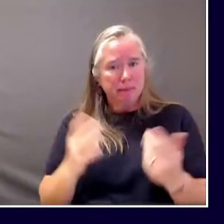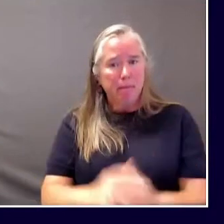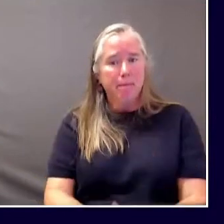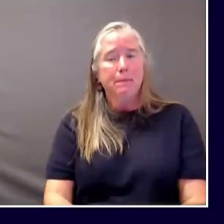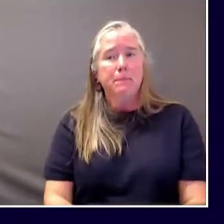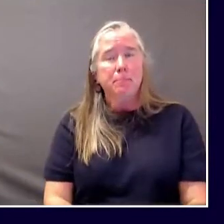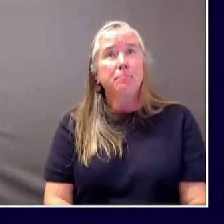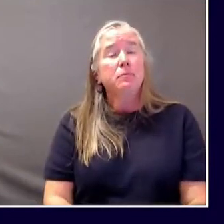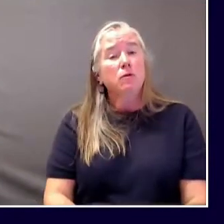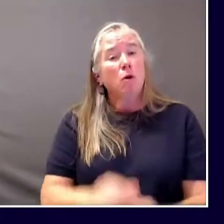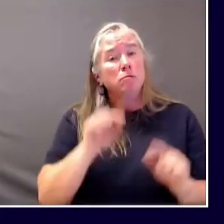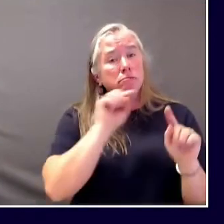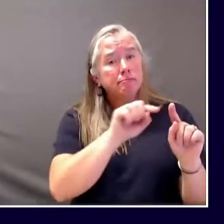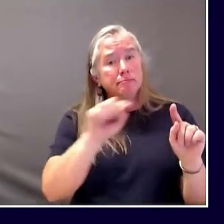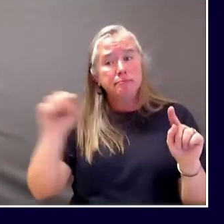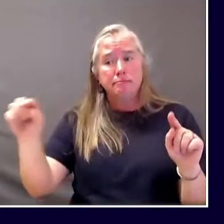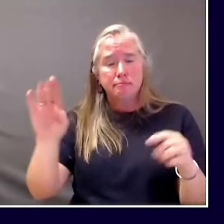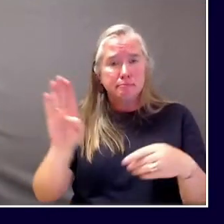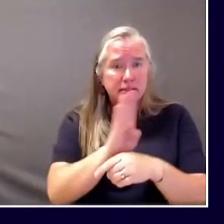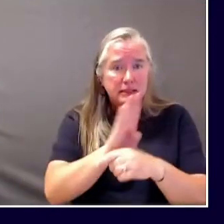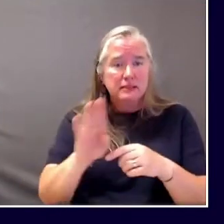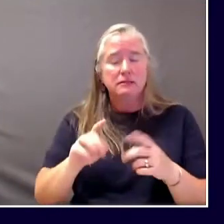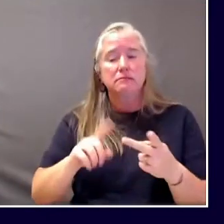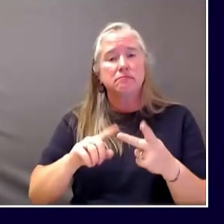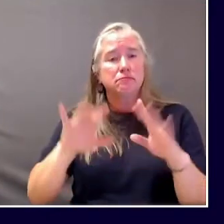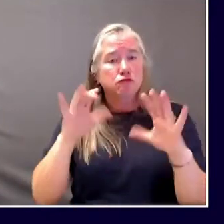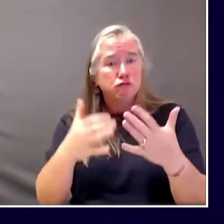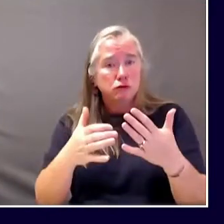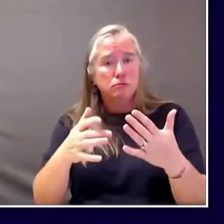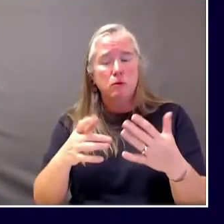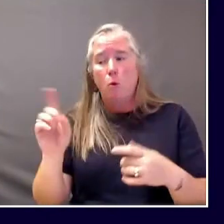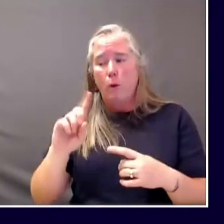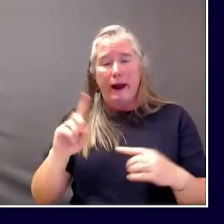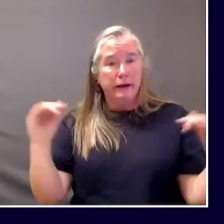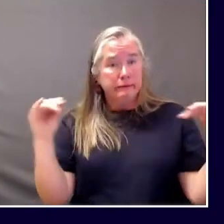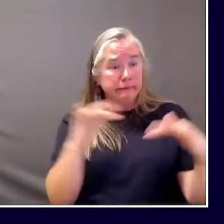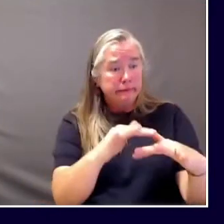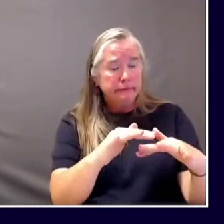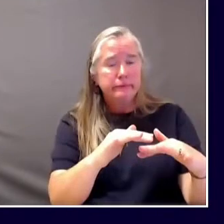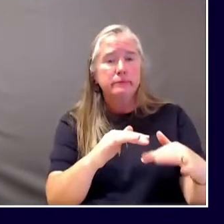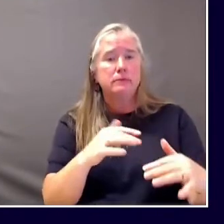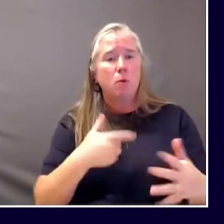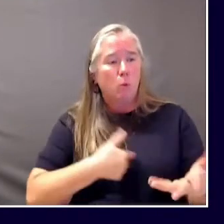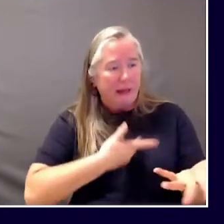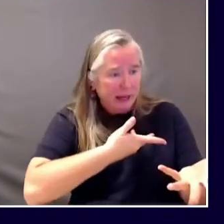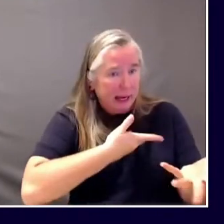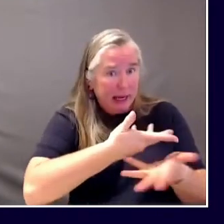enter these interest groups those businesses